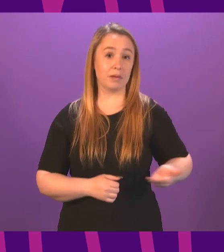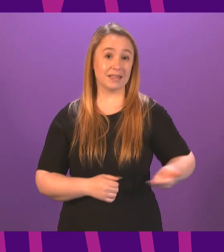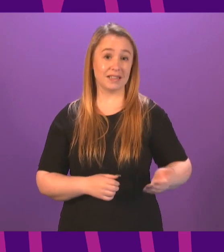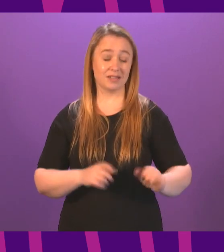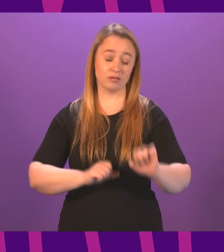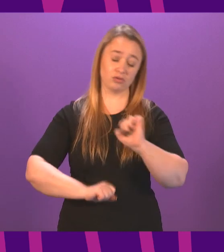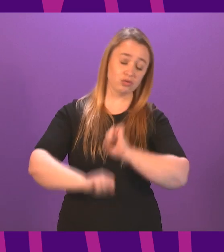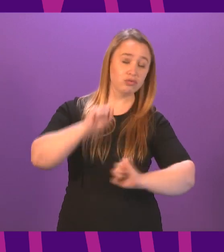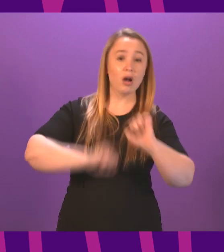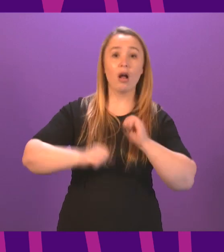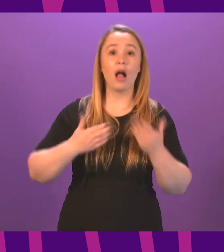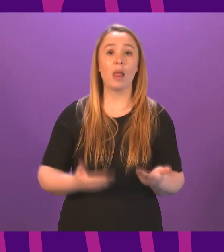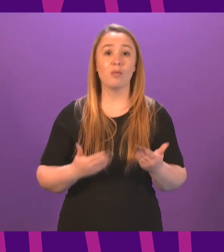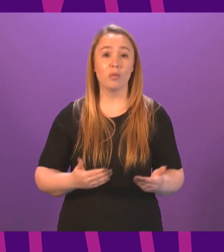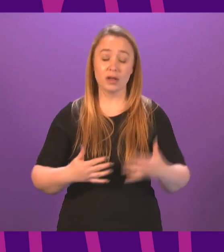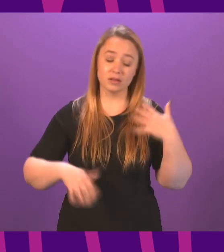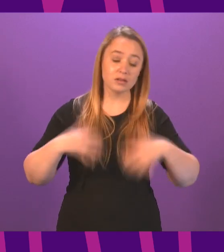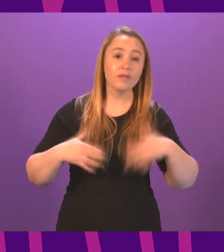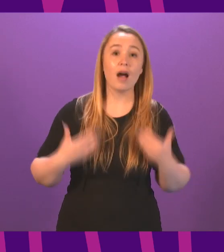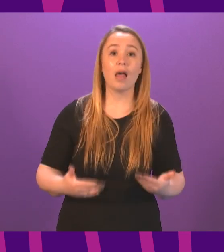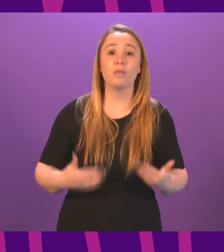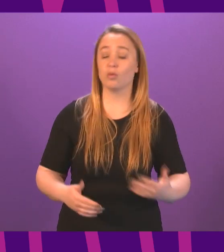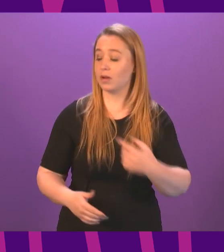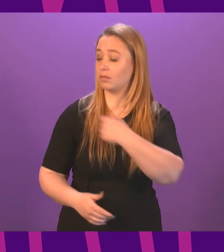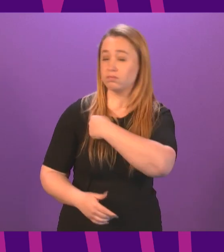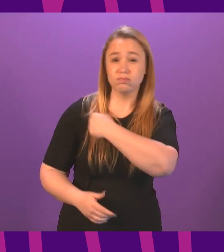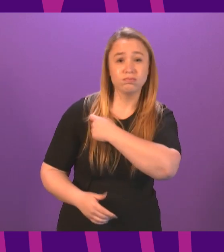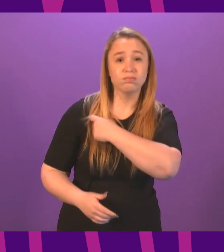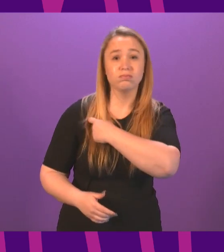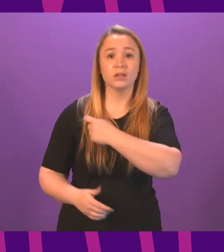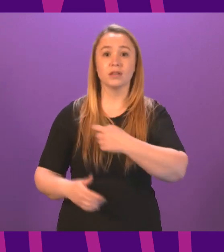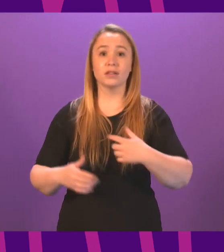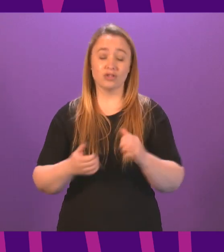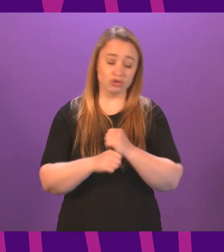makes my final point a difficult one to grasp. This is not just about now; it is about how